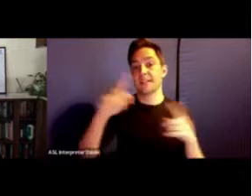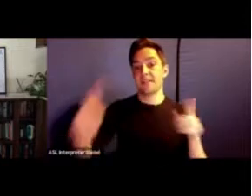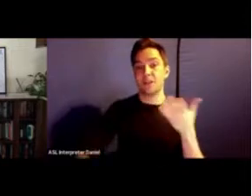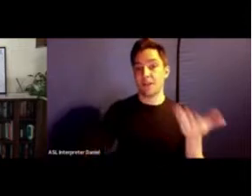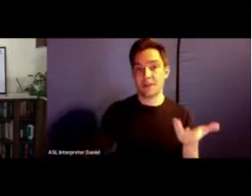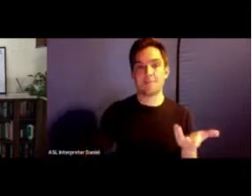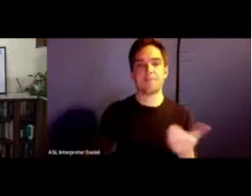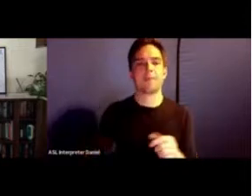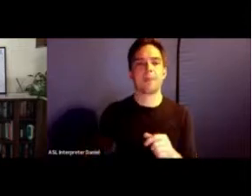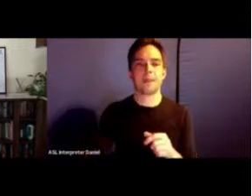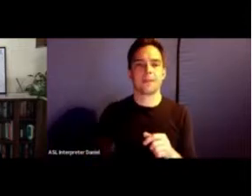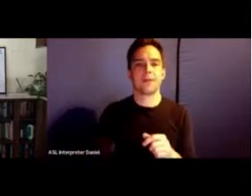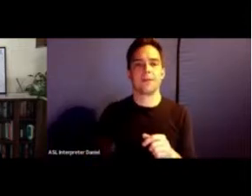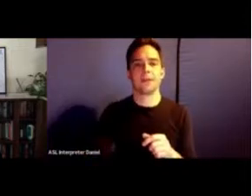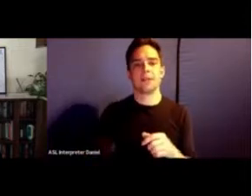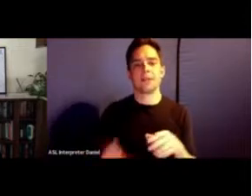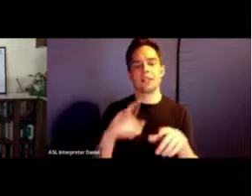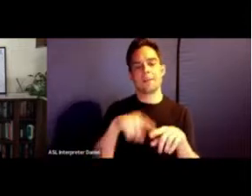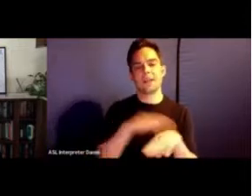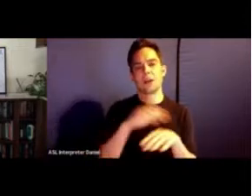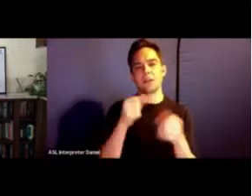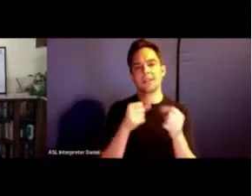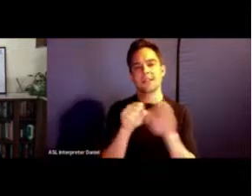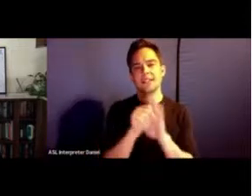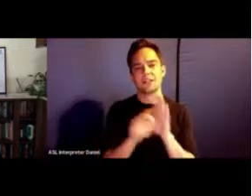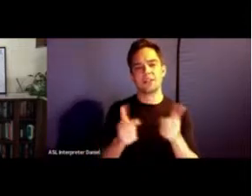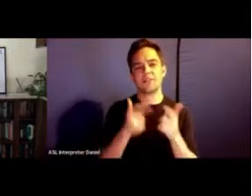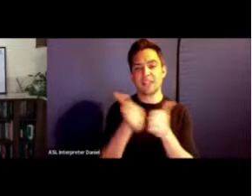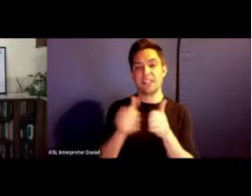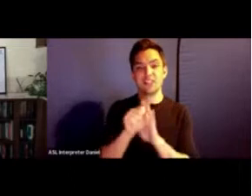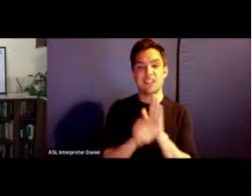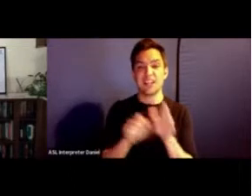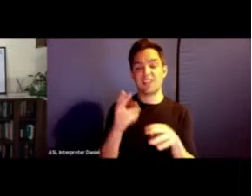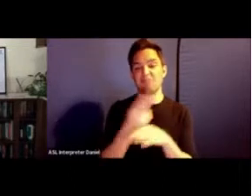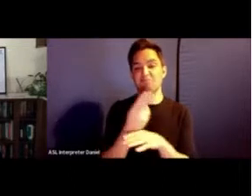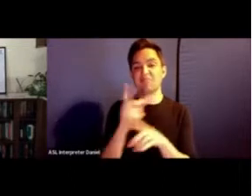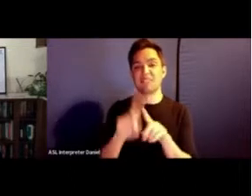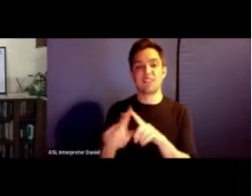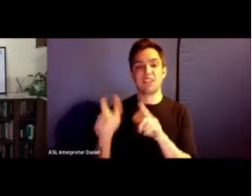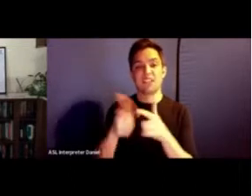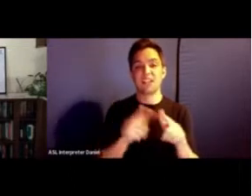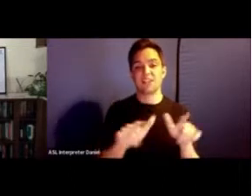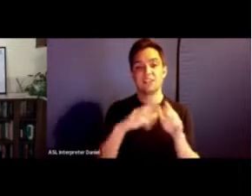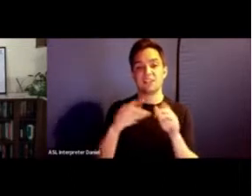state you're in, each state uses different language to describe the person who fills this role and might be structured